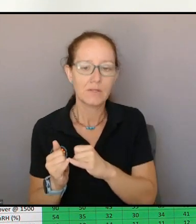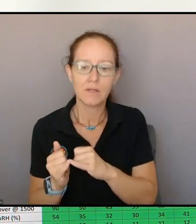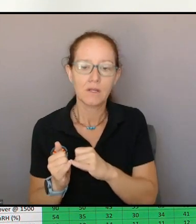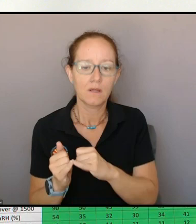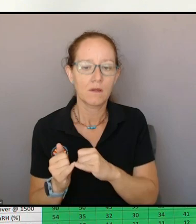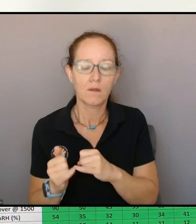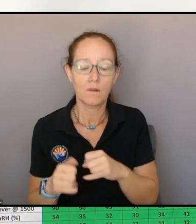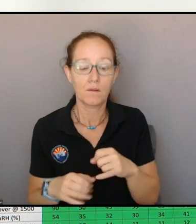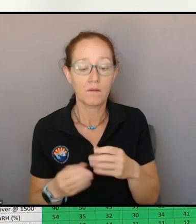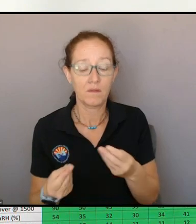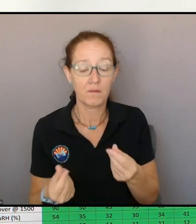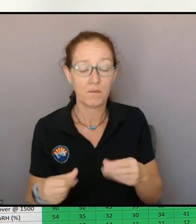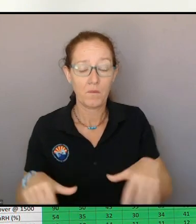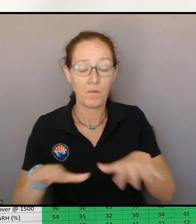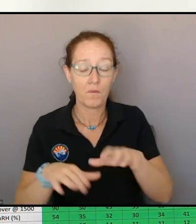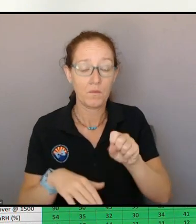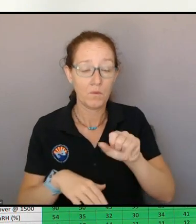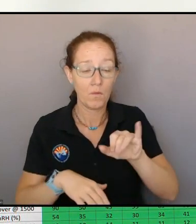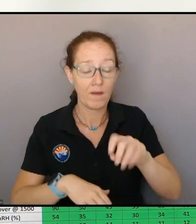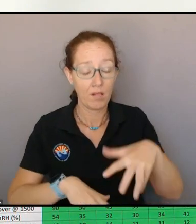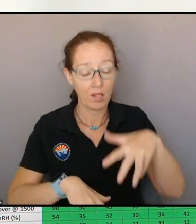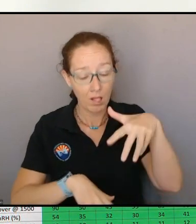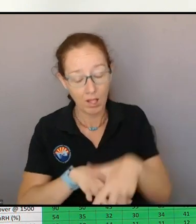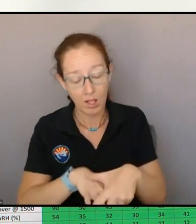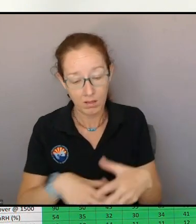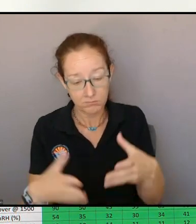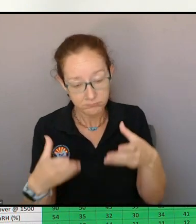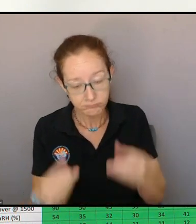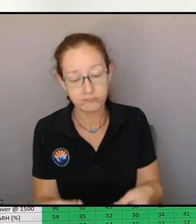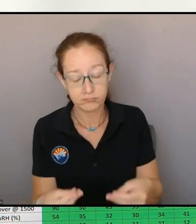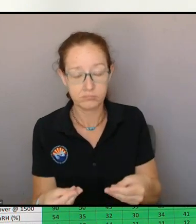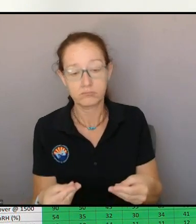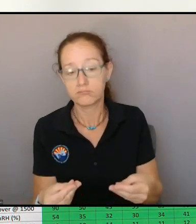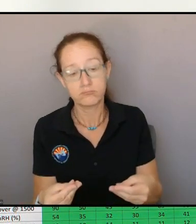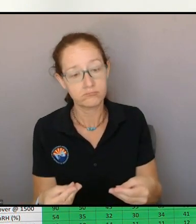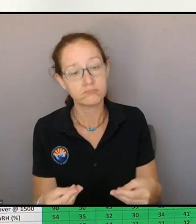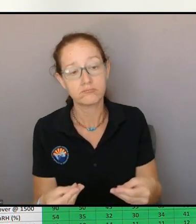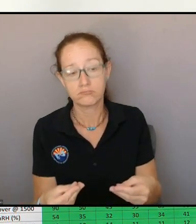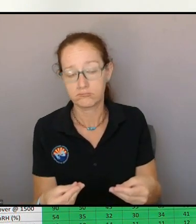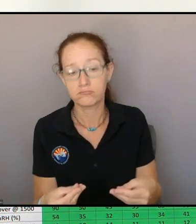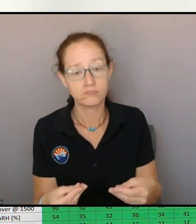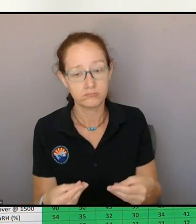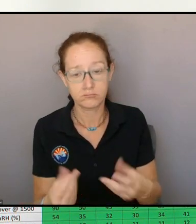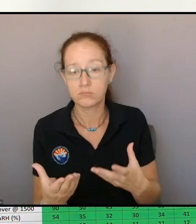know, the vegetation is certainly seeing an increase in that soil moisture or-- excuse me. The fuel moisture and